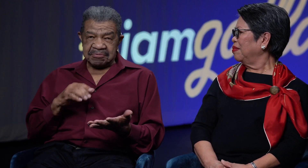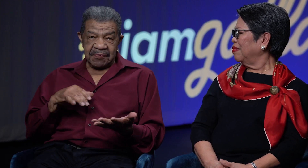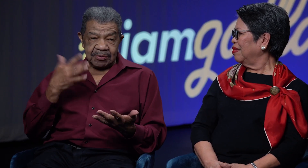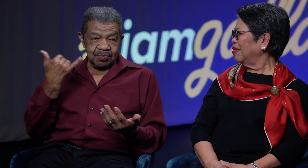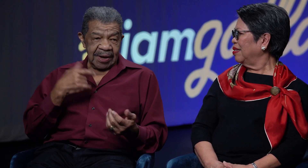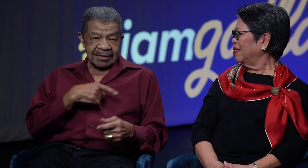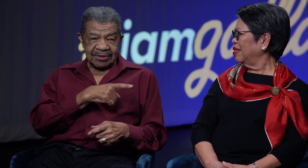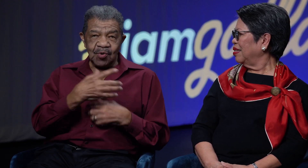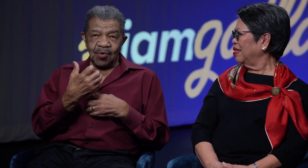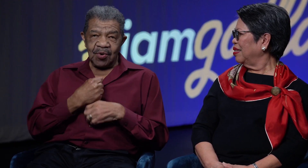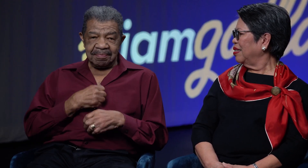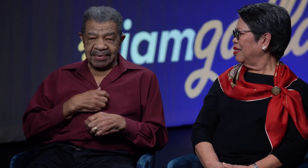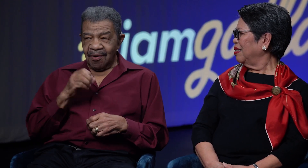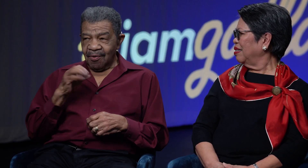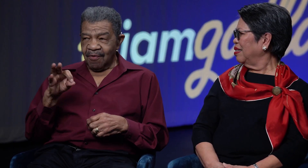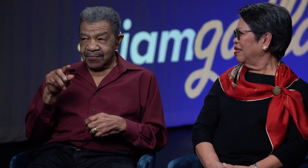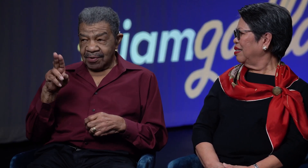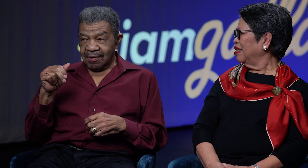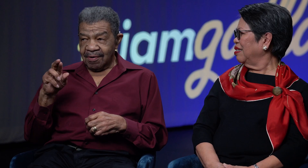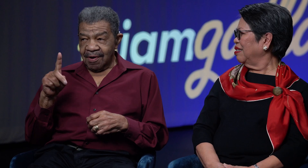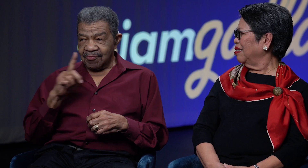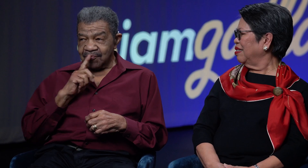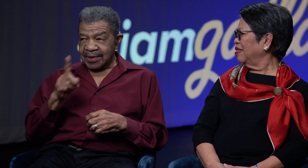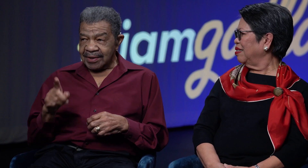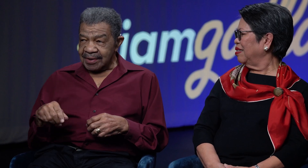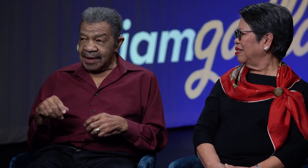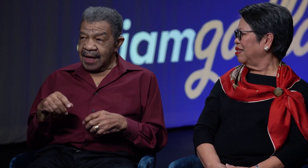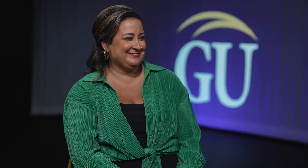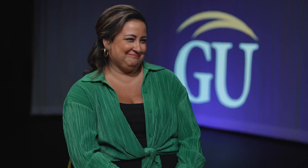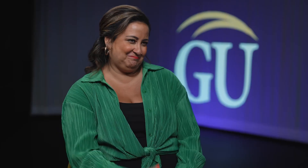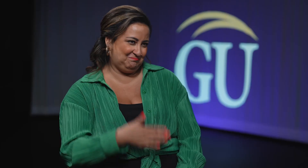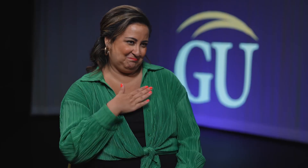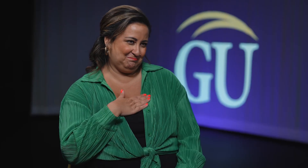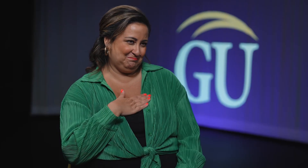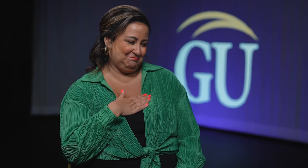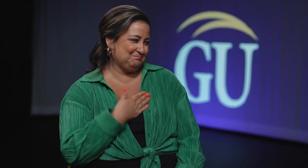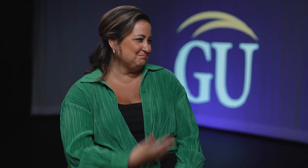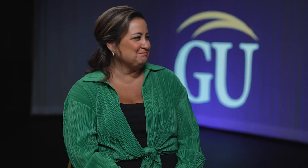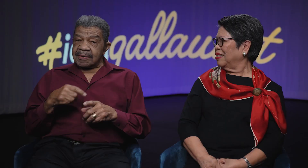That's why she caught me off guard. Aww!